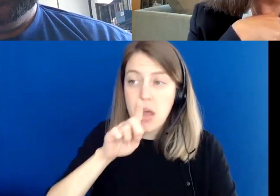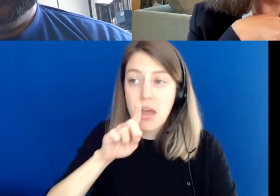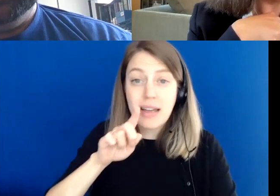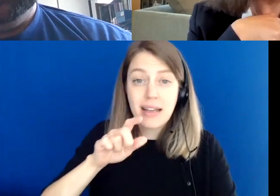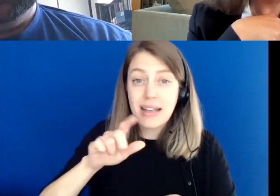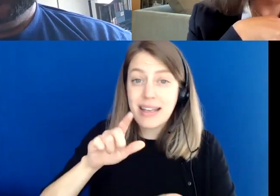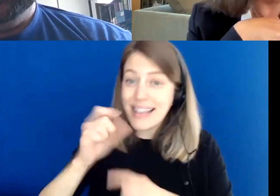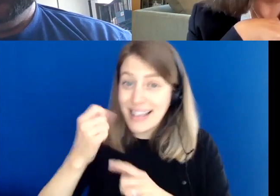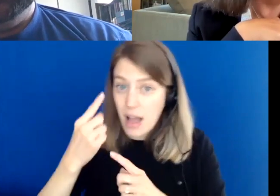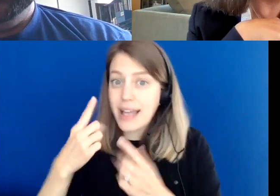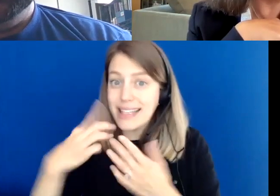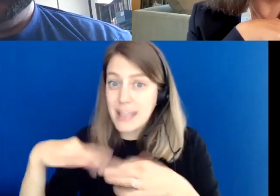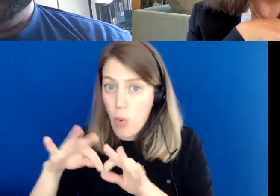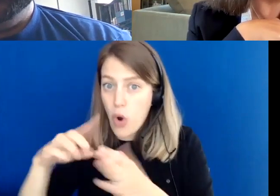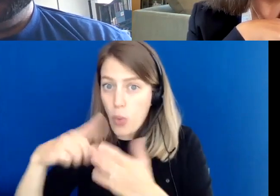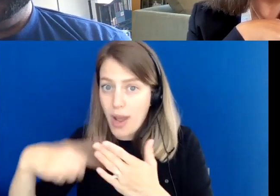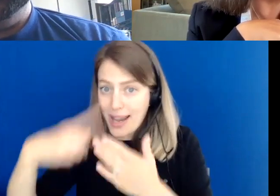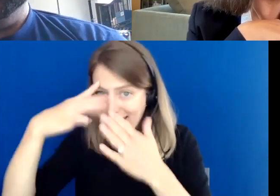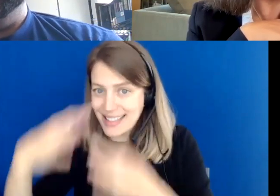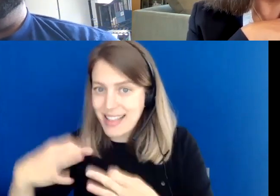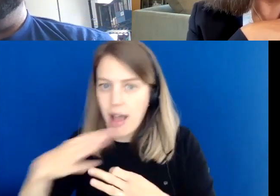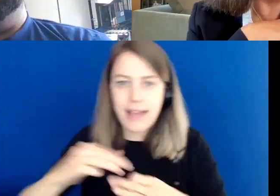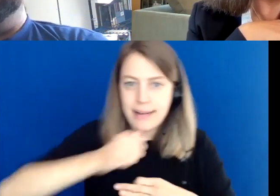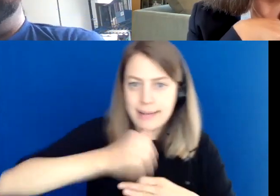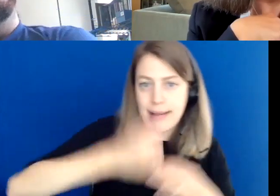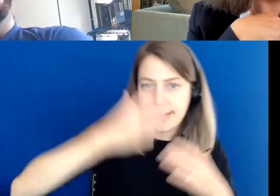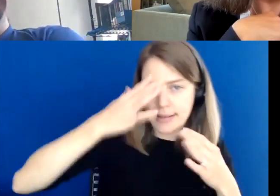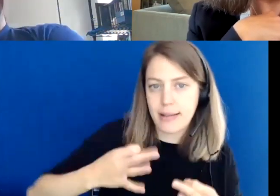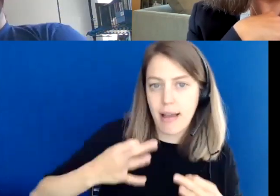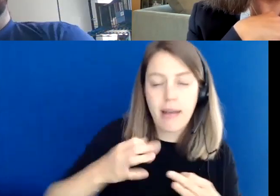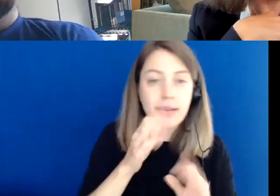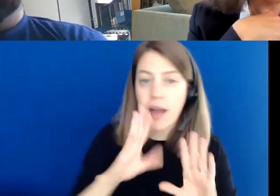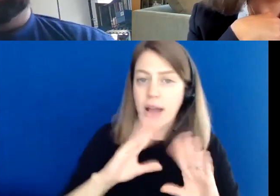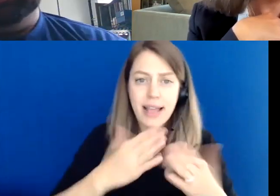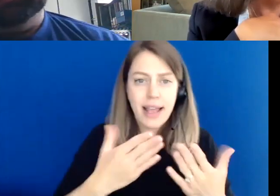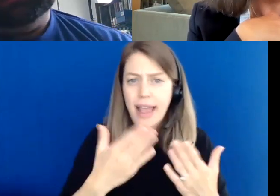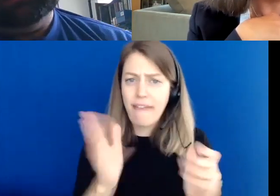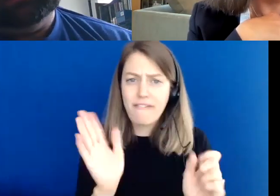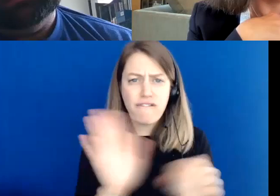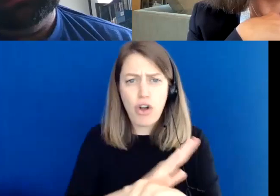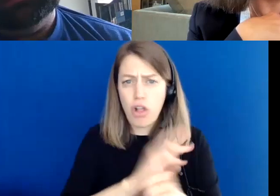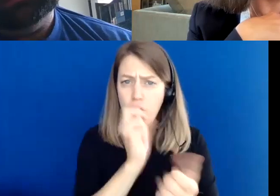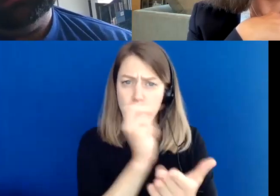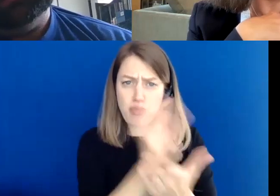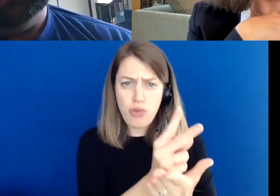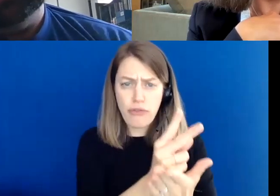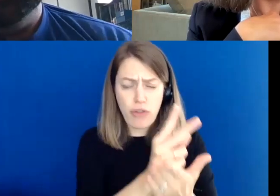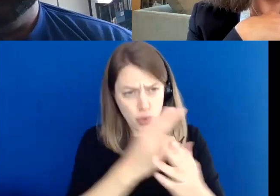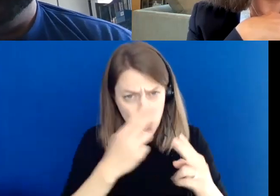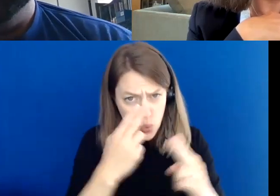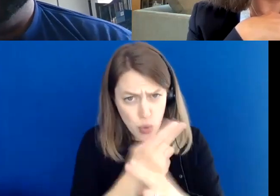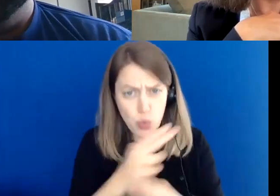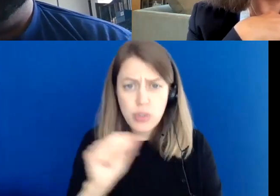It does not give blanket approval to use aversive interventions, does not establish low procedural safeguard obstacles,